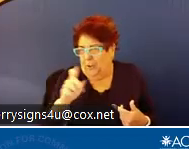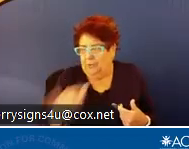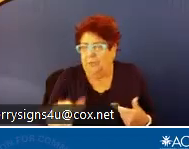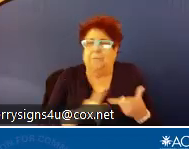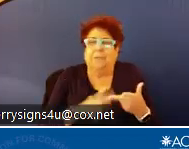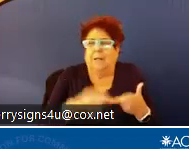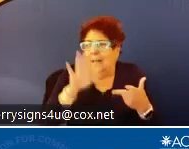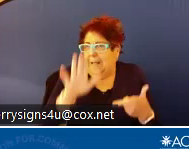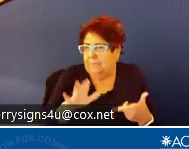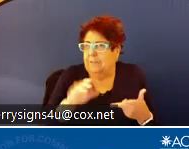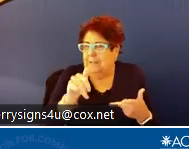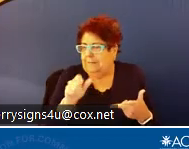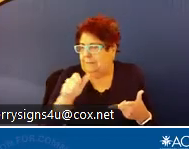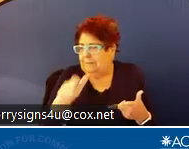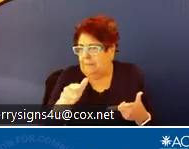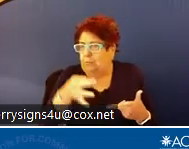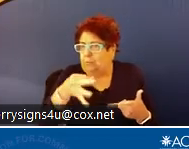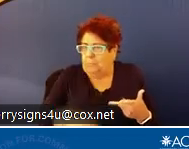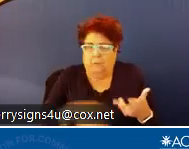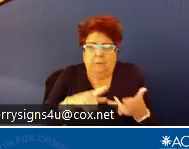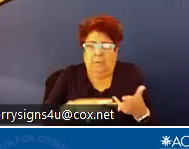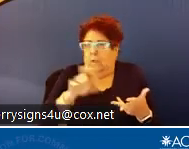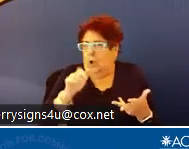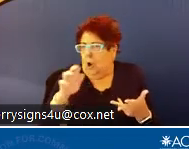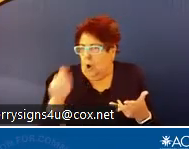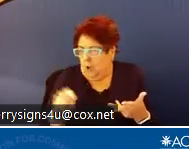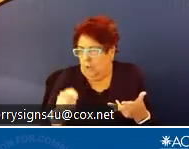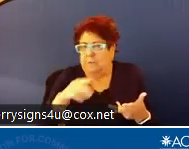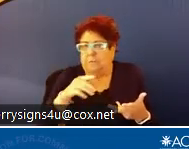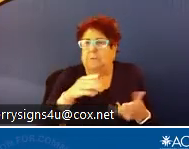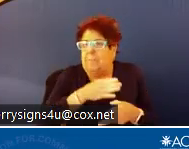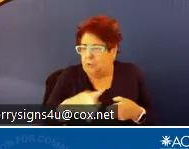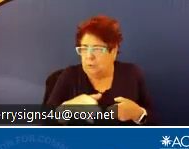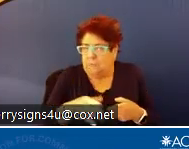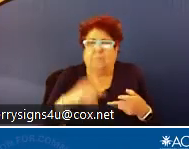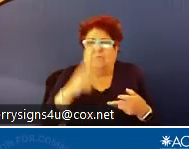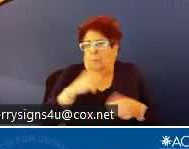CART specialist in their roles for producing today's webinar and especially grateful to